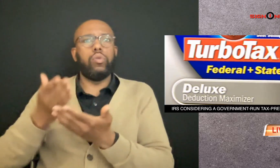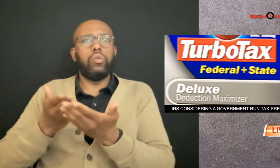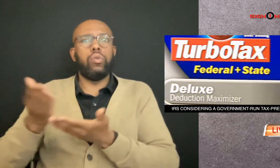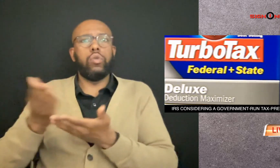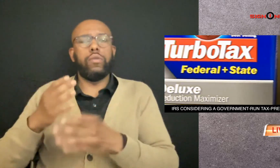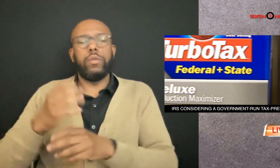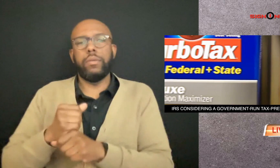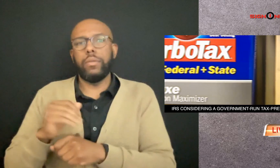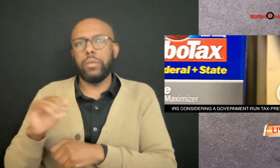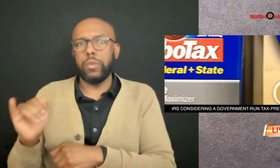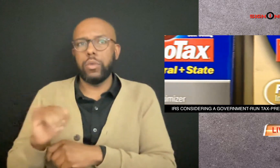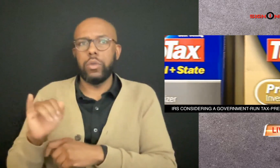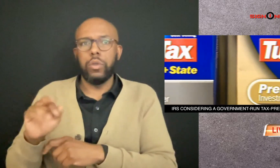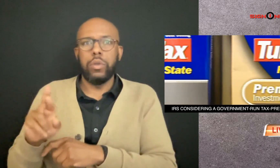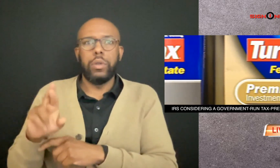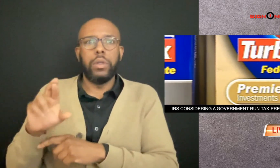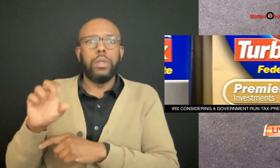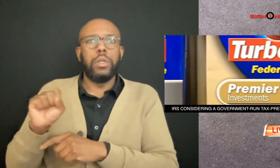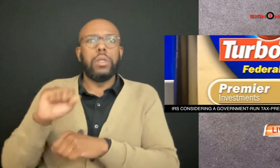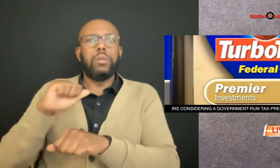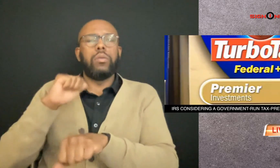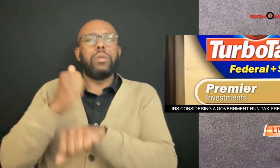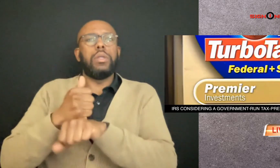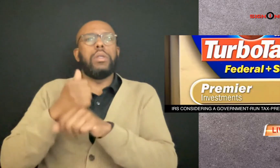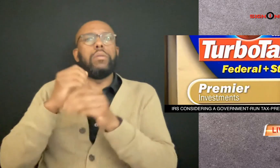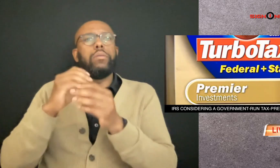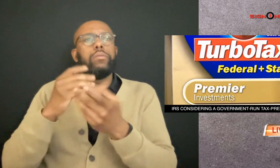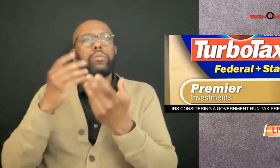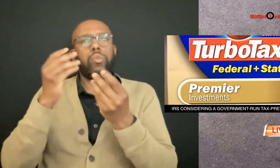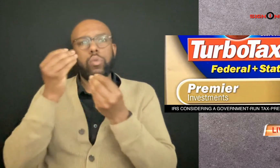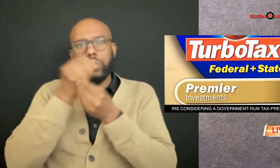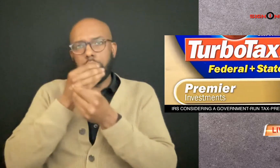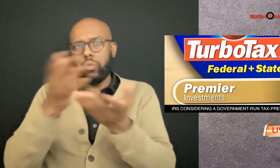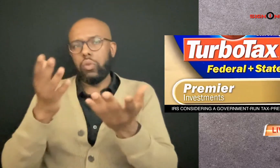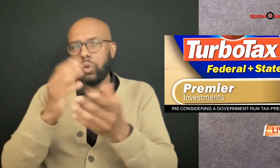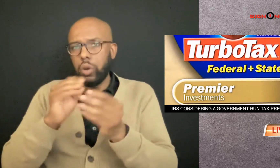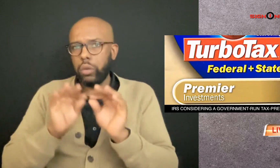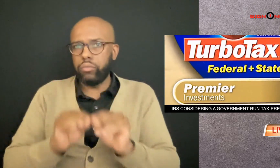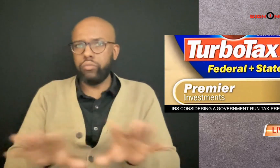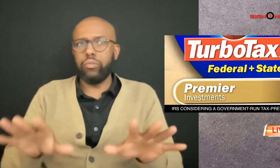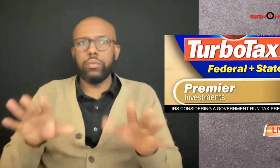this week the Internal Revenue Service is set to release a report on a study it's conducted